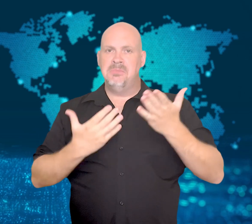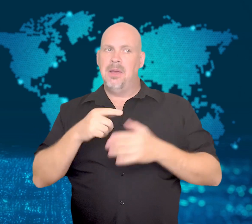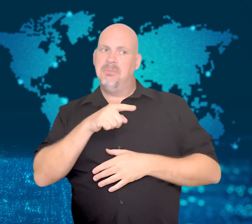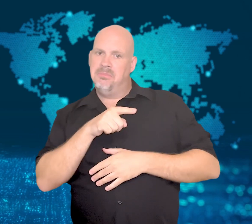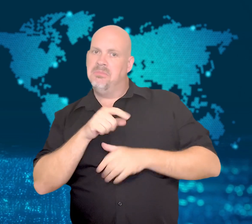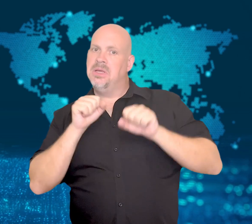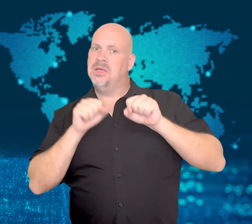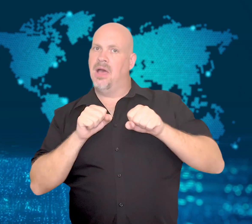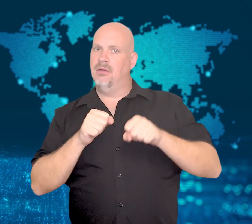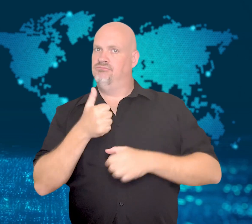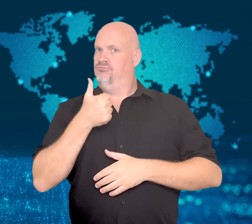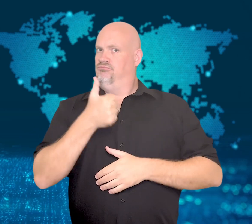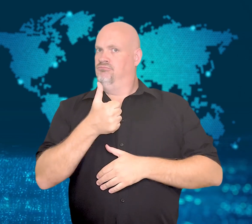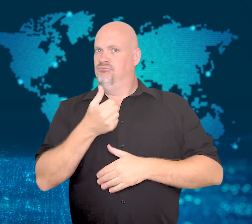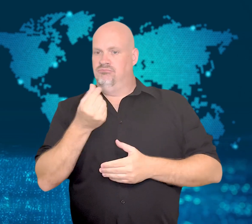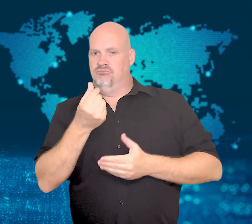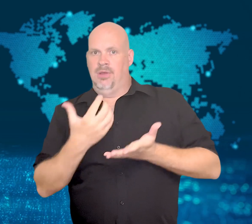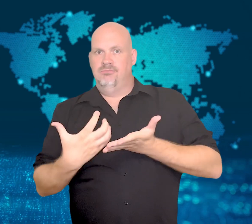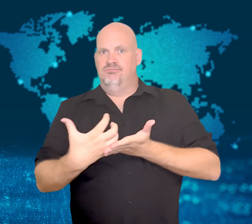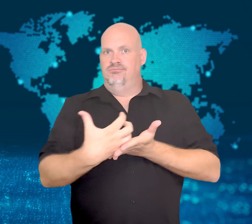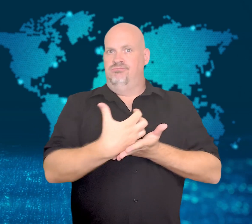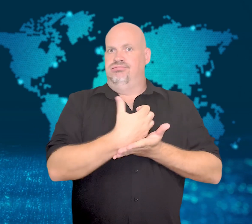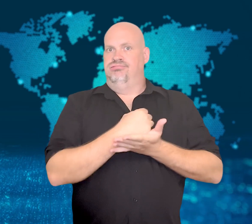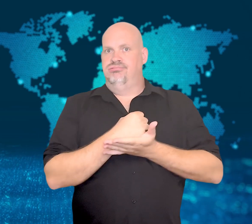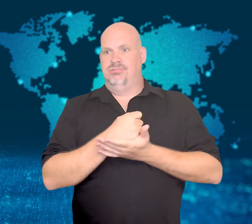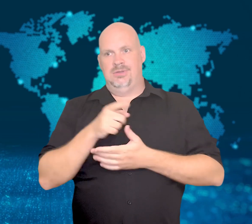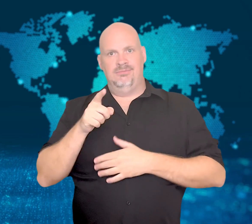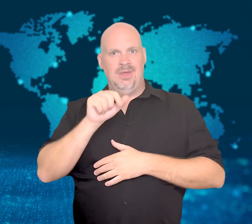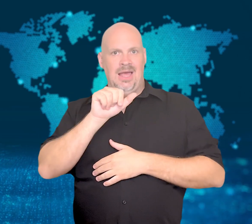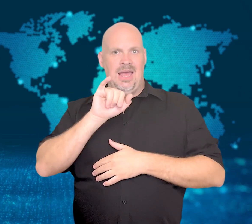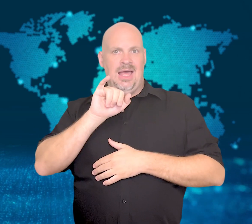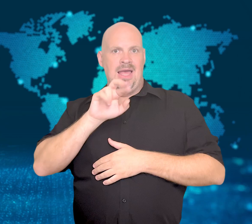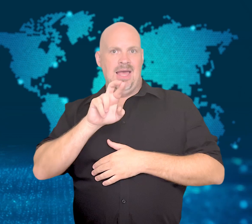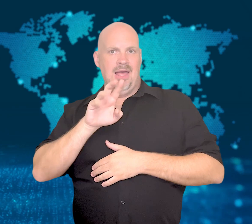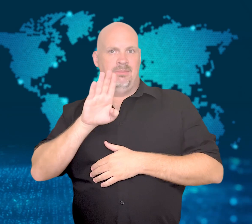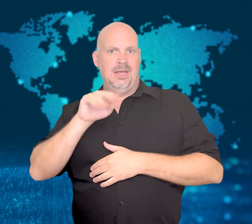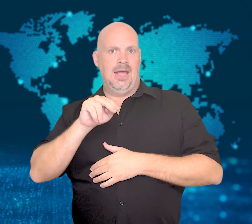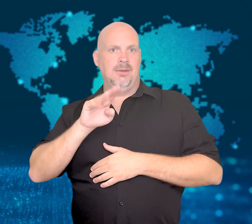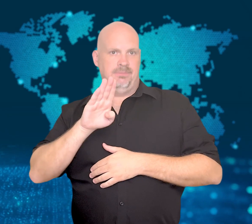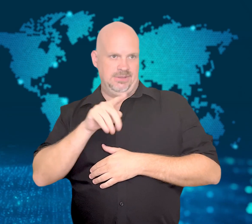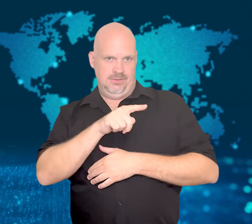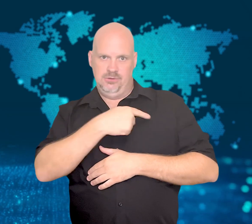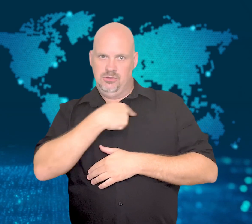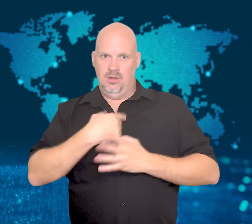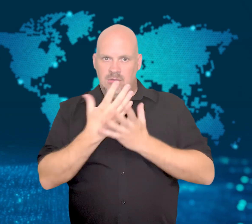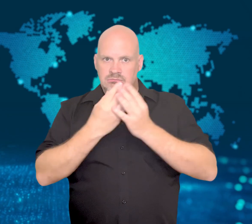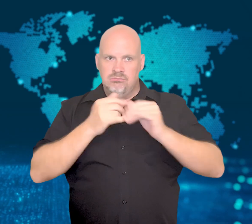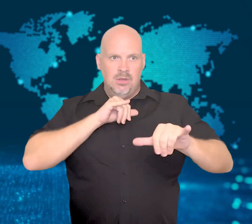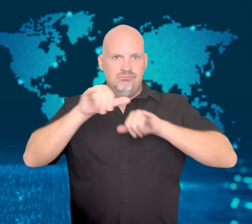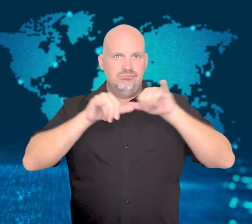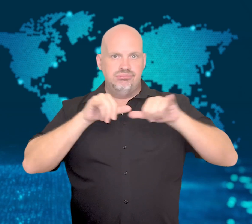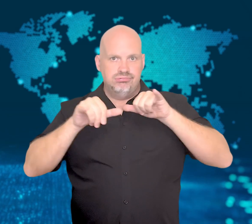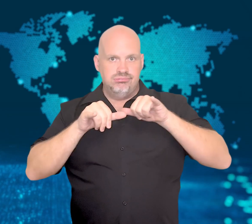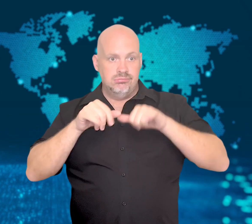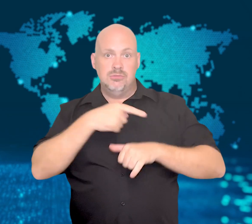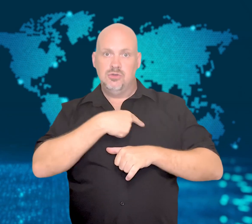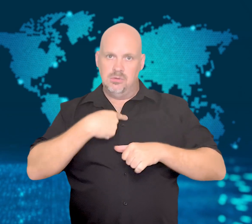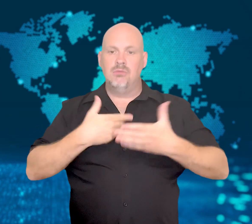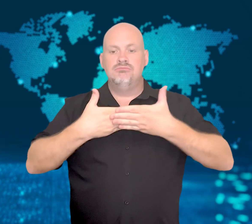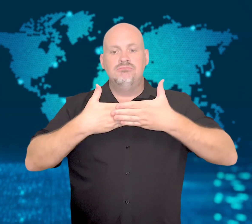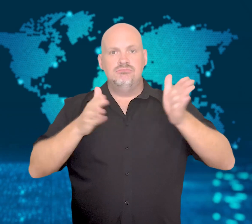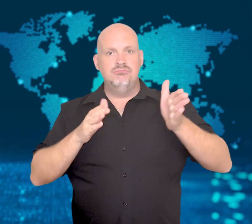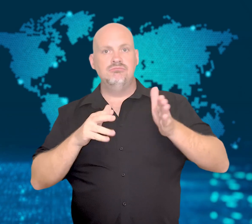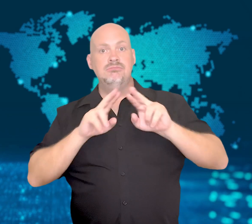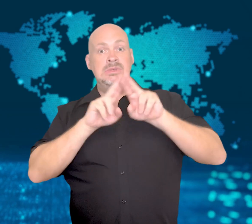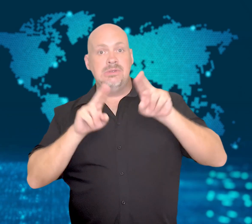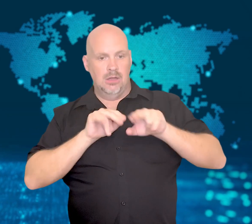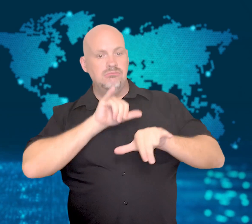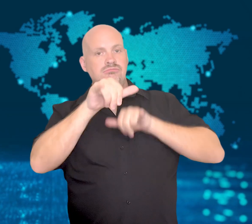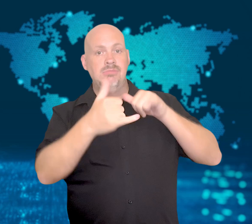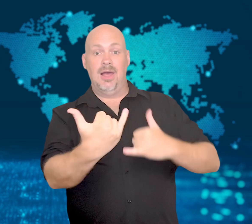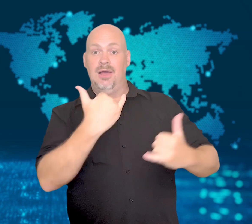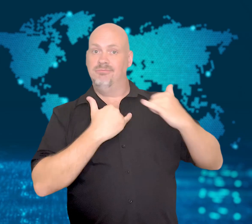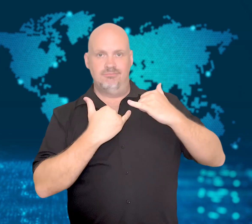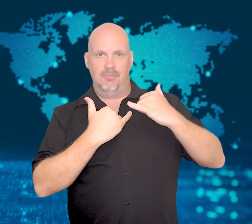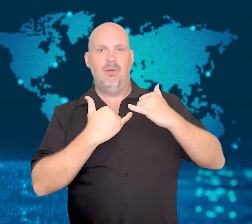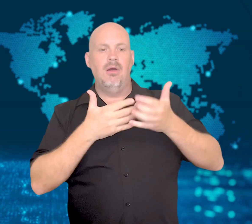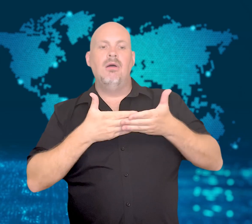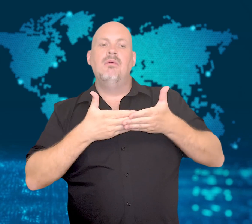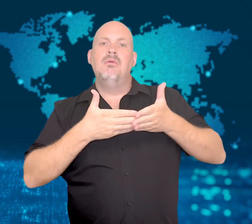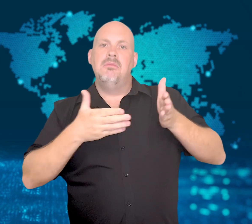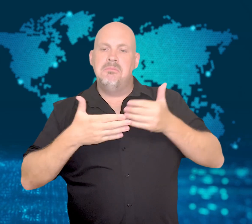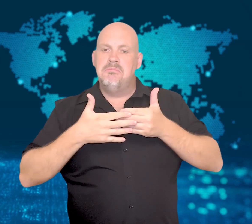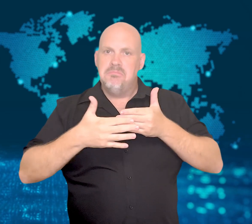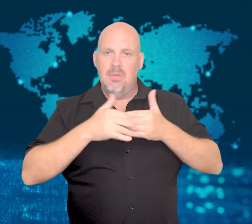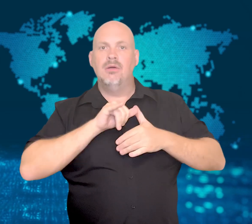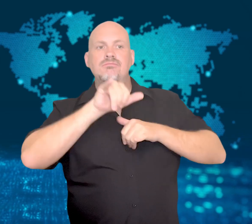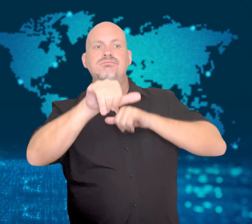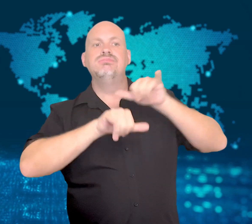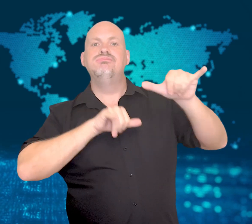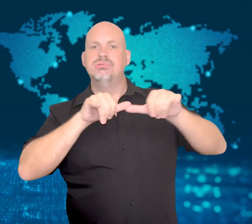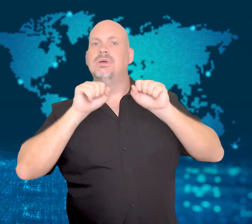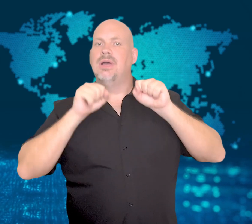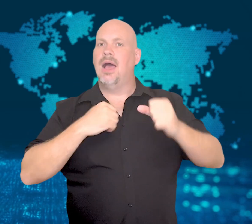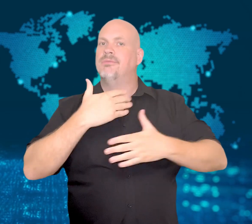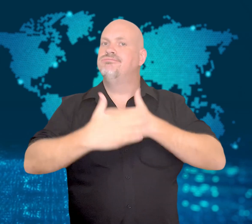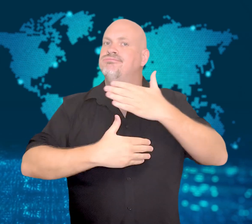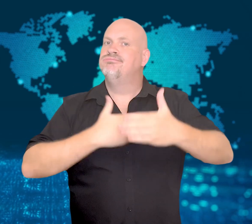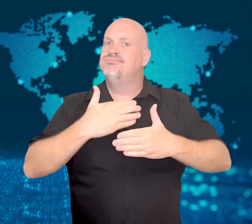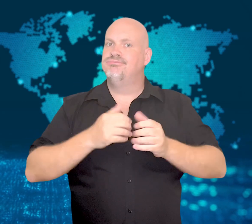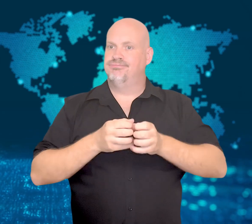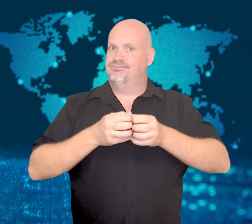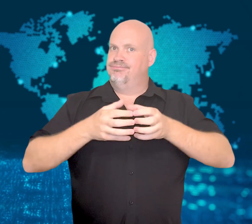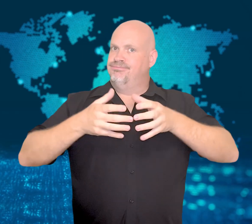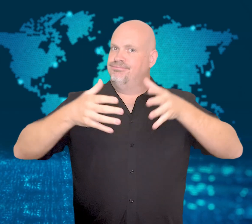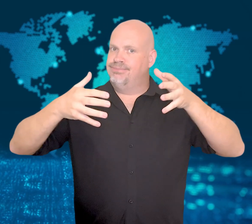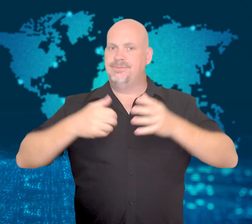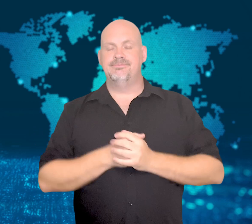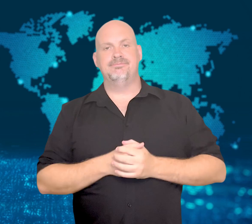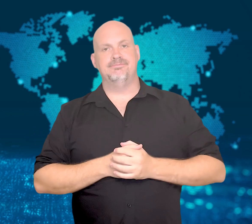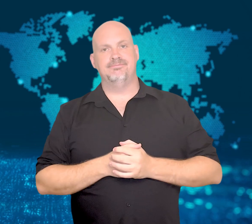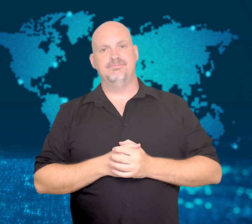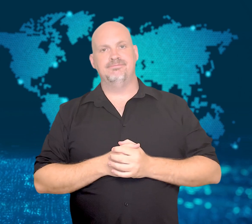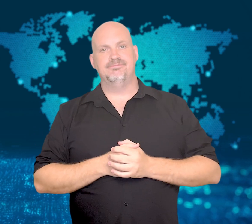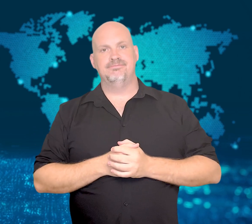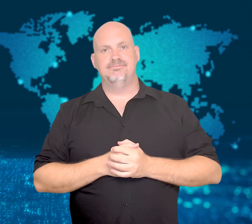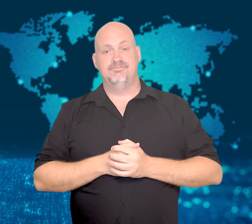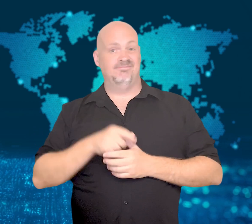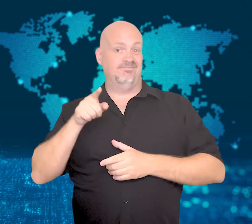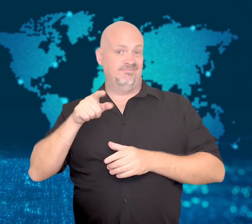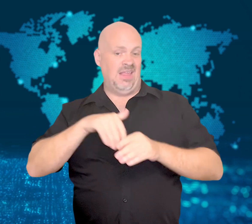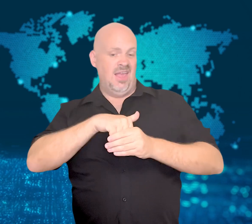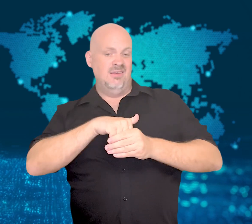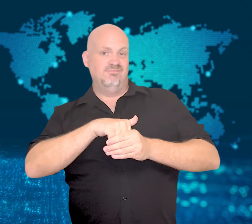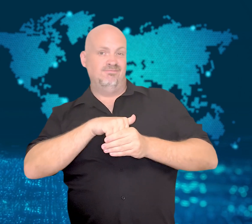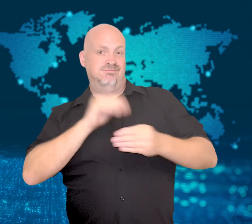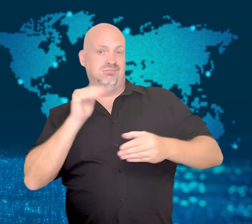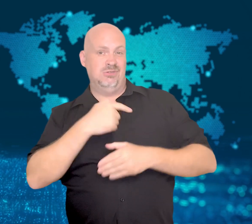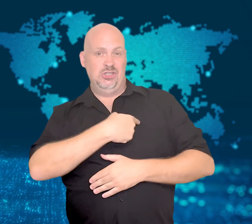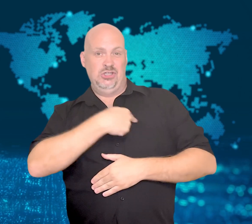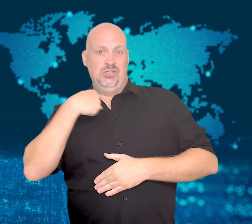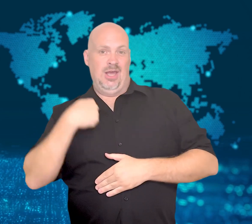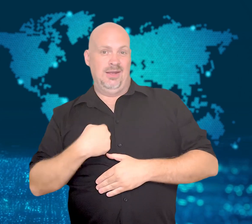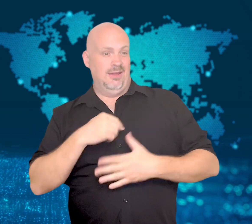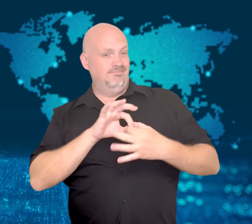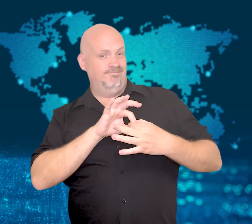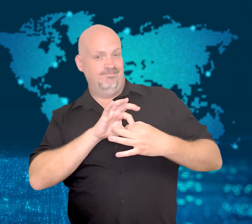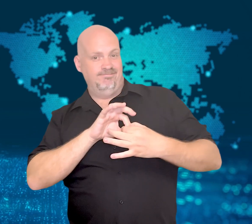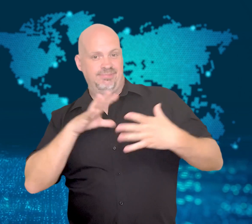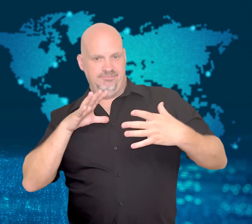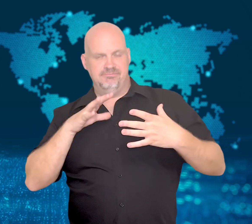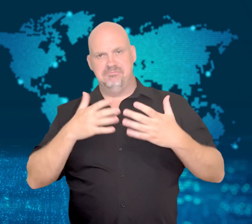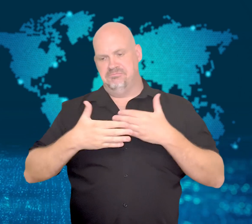This may prove to be a greater source of revenue as the country allows outbound tourism to increase again.